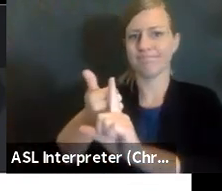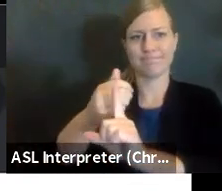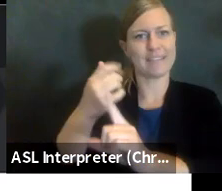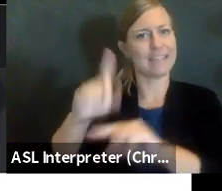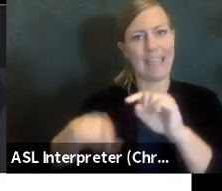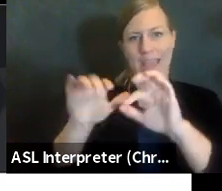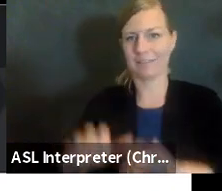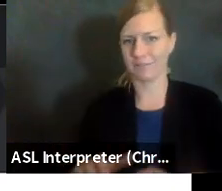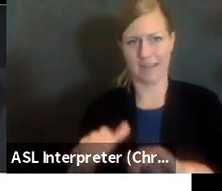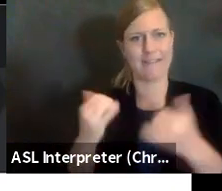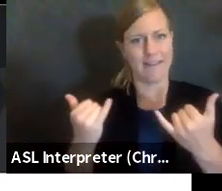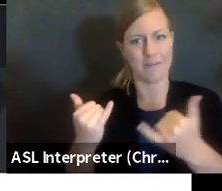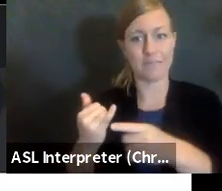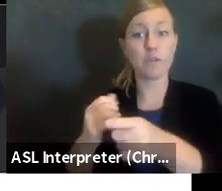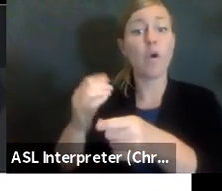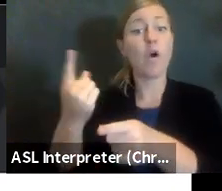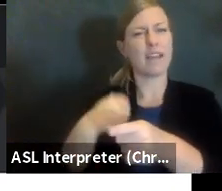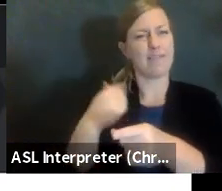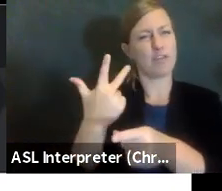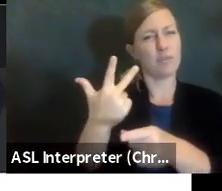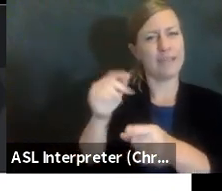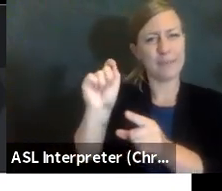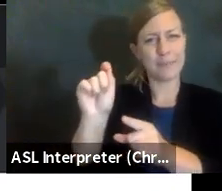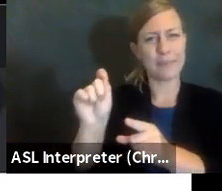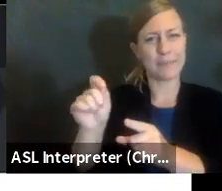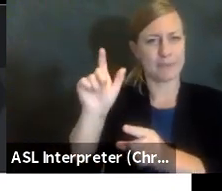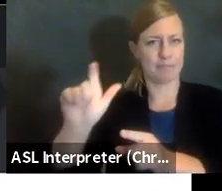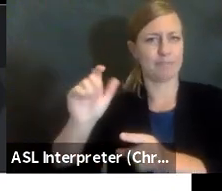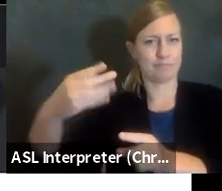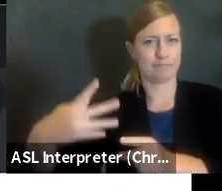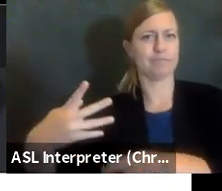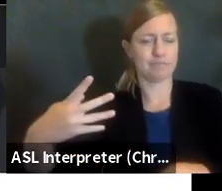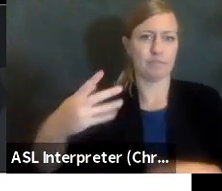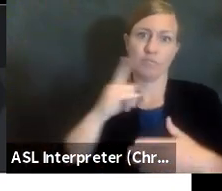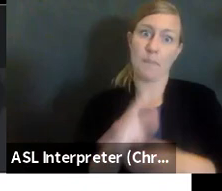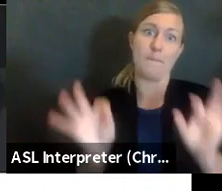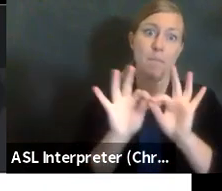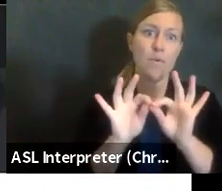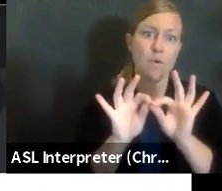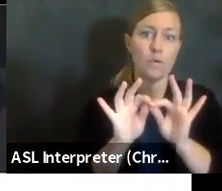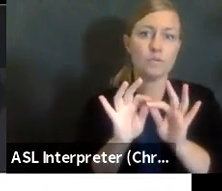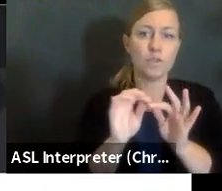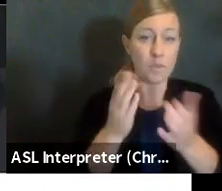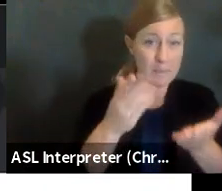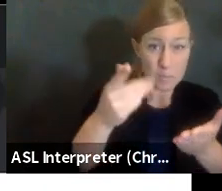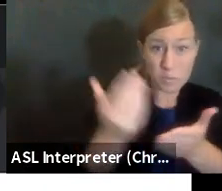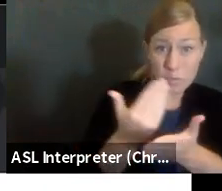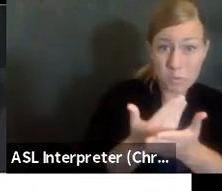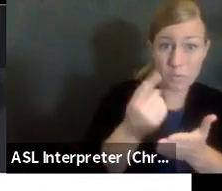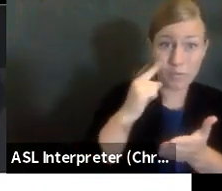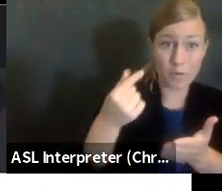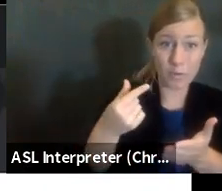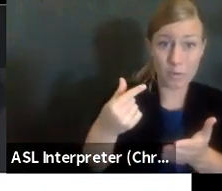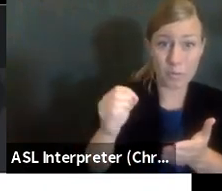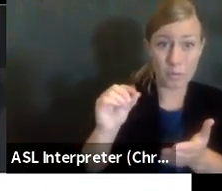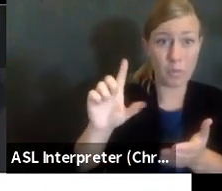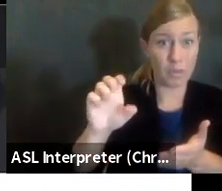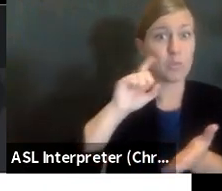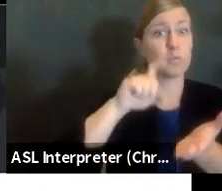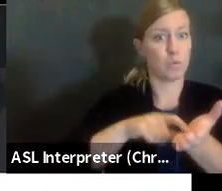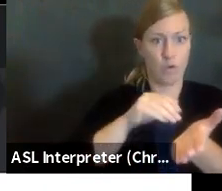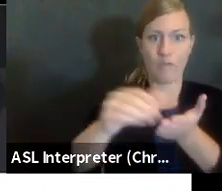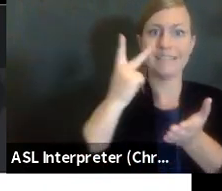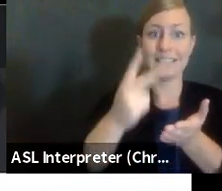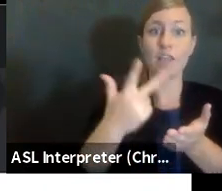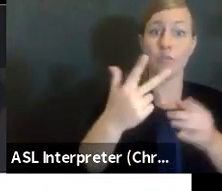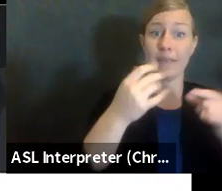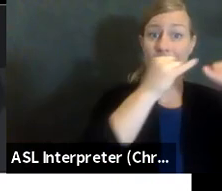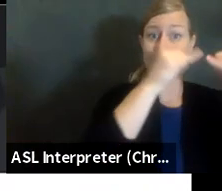ESD 112 - Katherine Livick: So those three dots are always really important and if you're new to the Google world I want you to kind of see these generalities that are forming. Three lines is usually a menu of options.